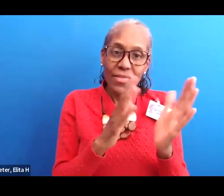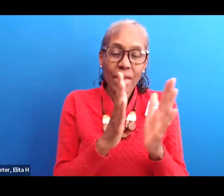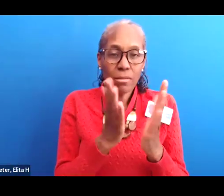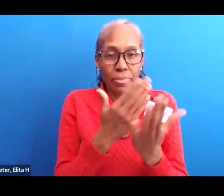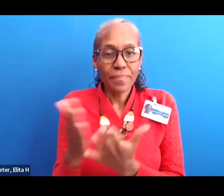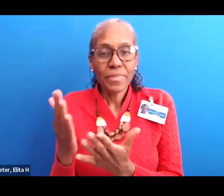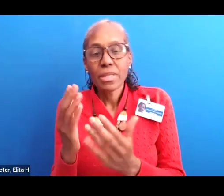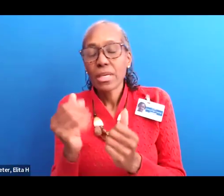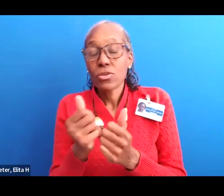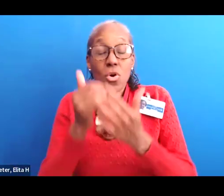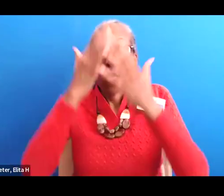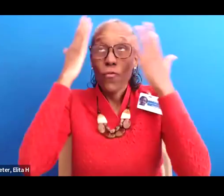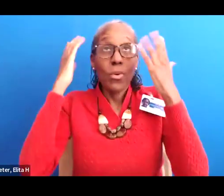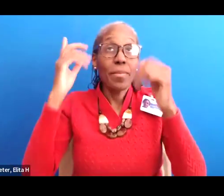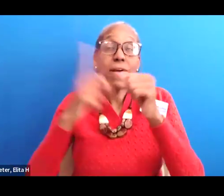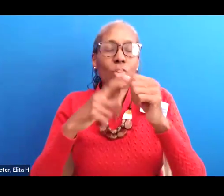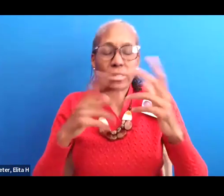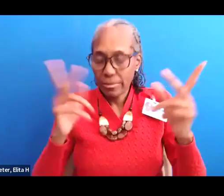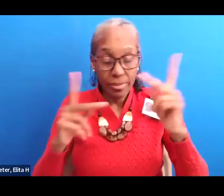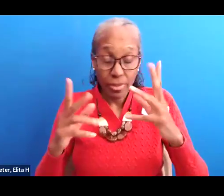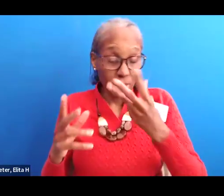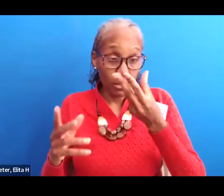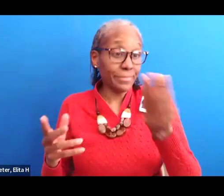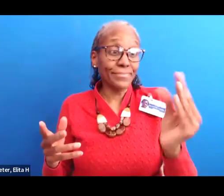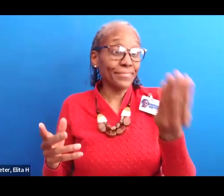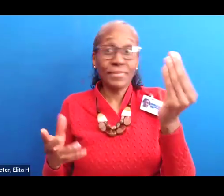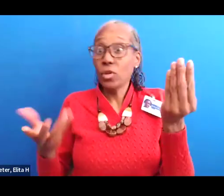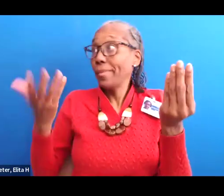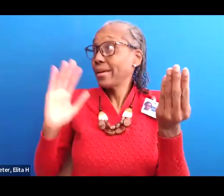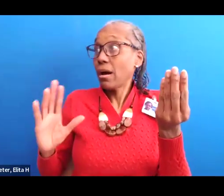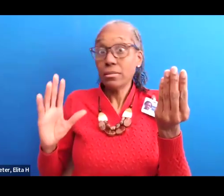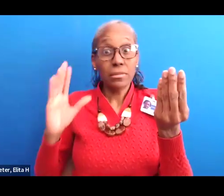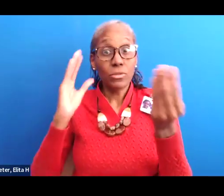It's so overwhelming at first that people are kind of like, oh my gosh, this is just too much.